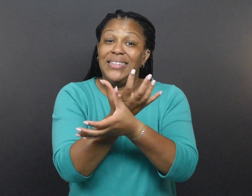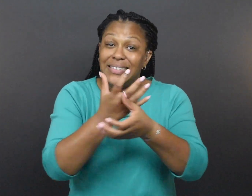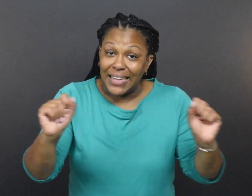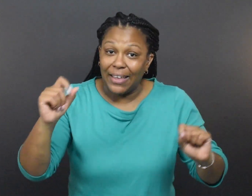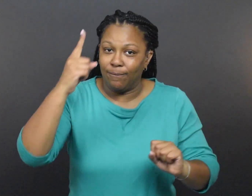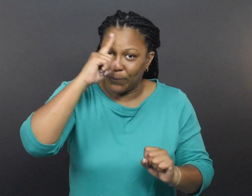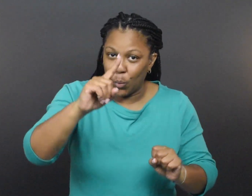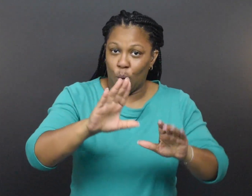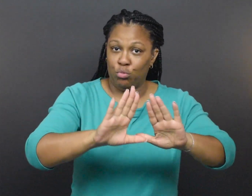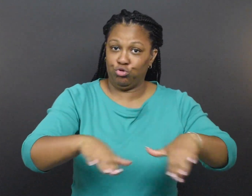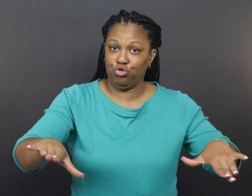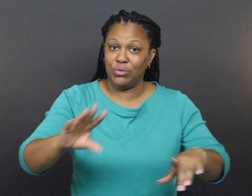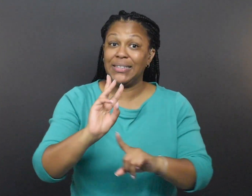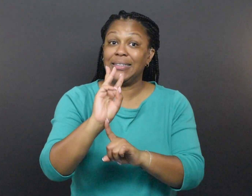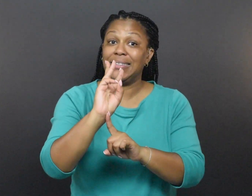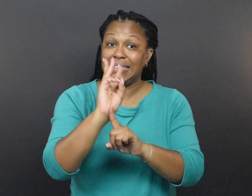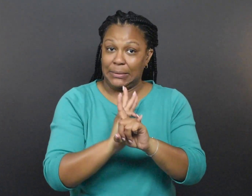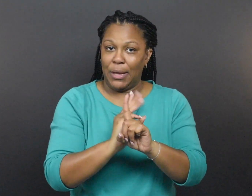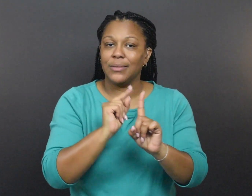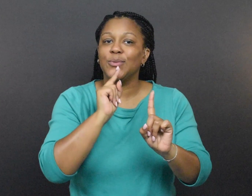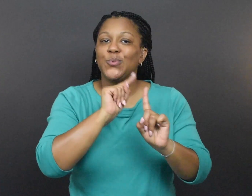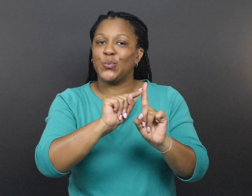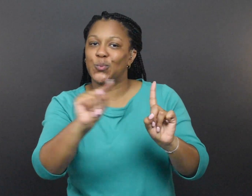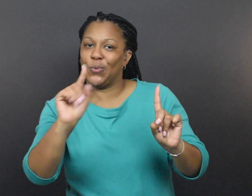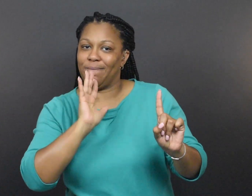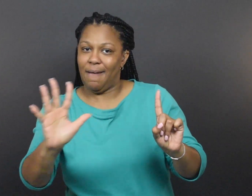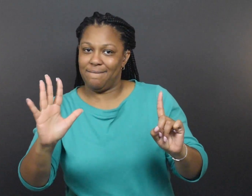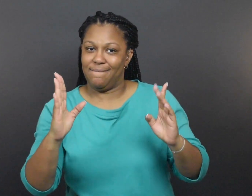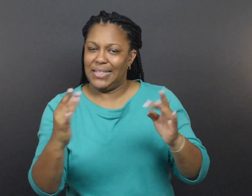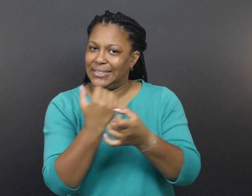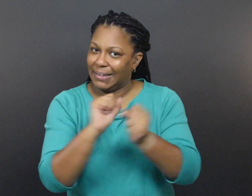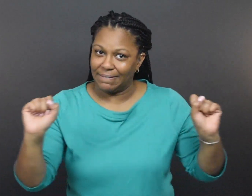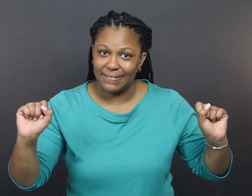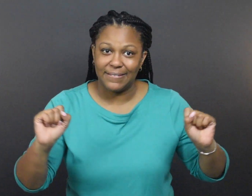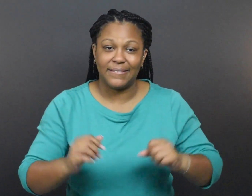Vaccines are safe for children 6 months to 5 years •